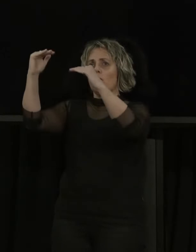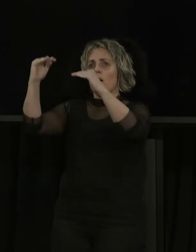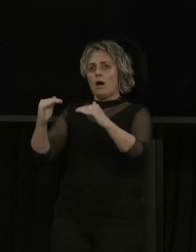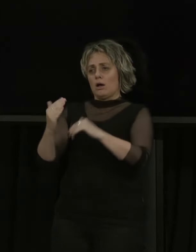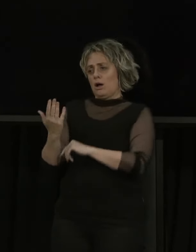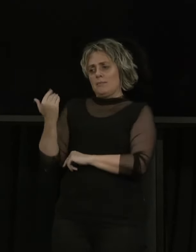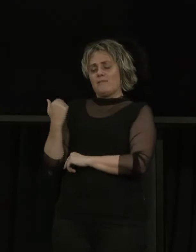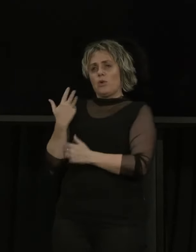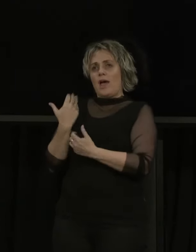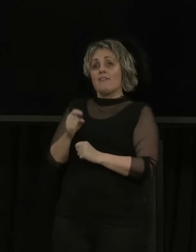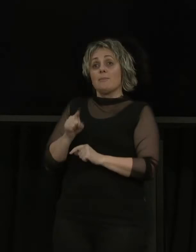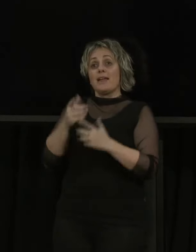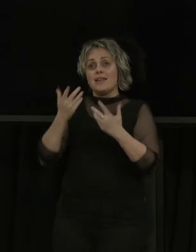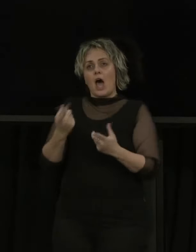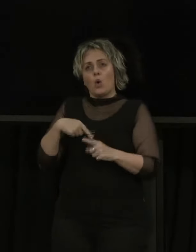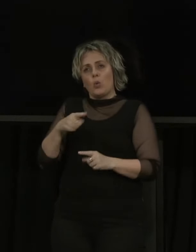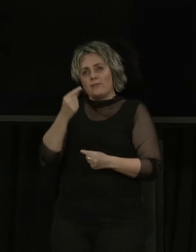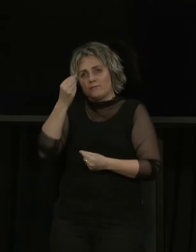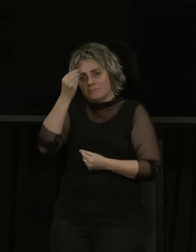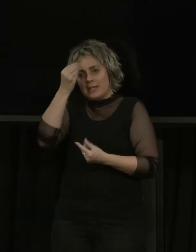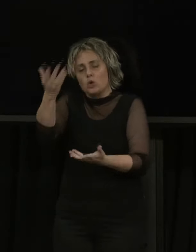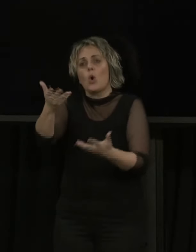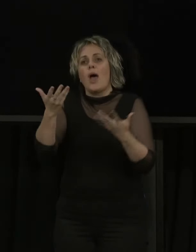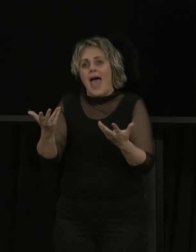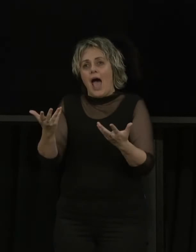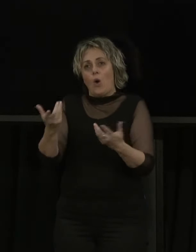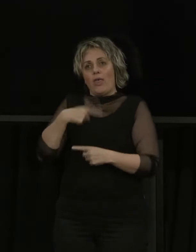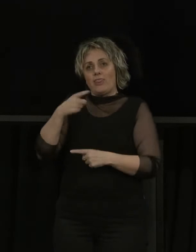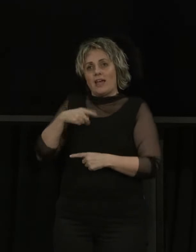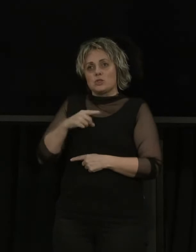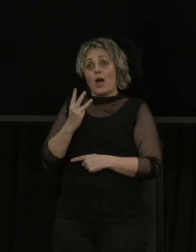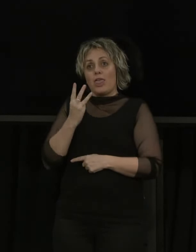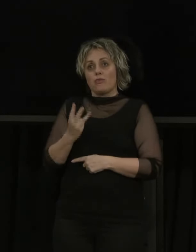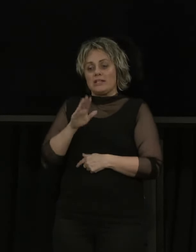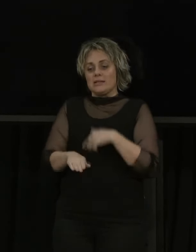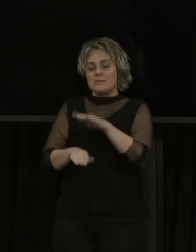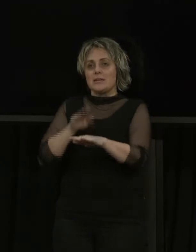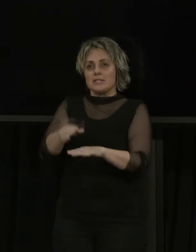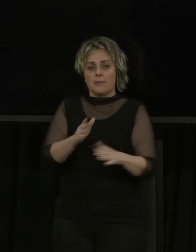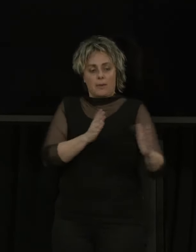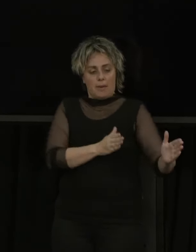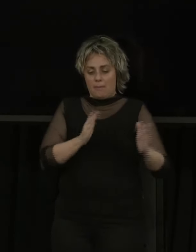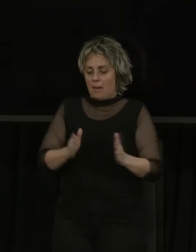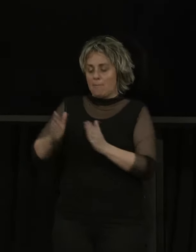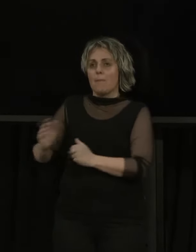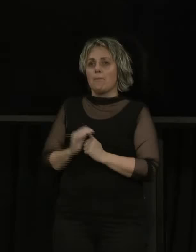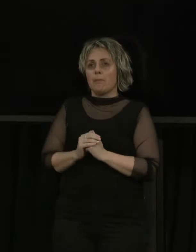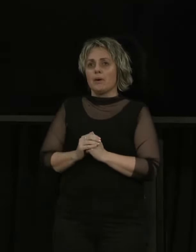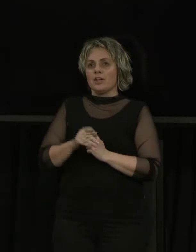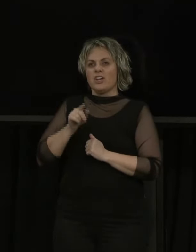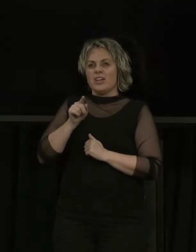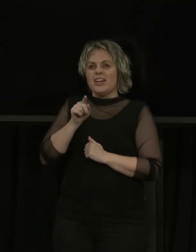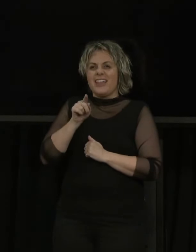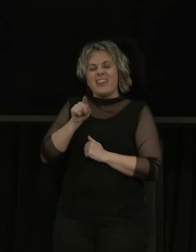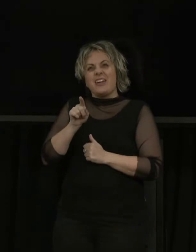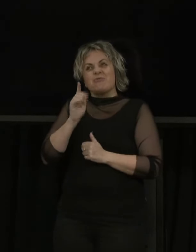move into different levels